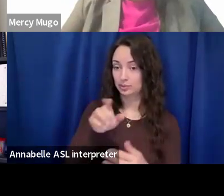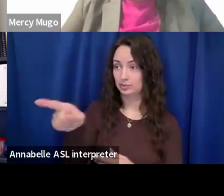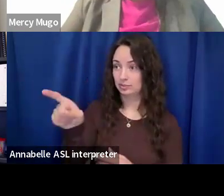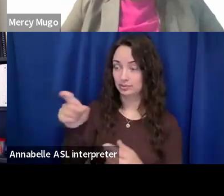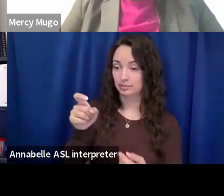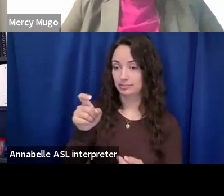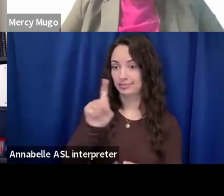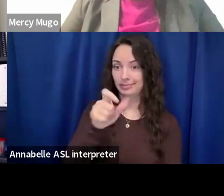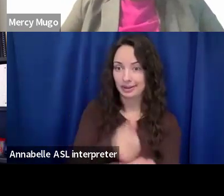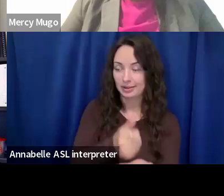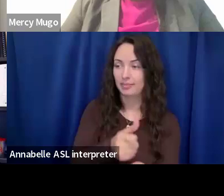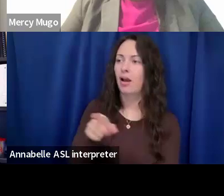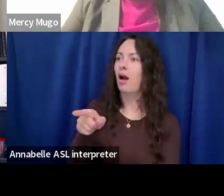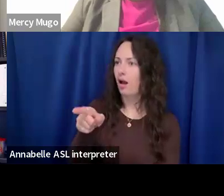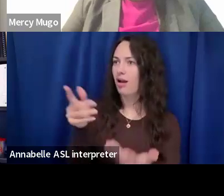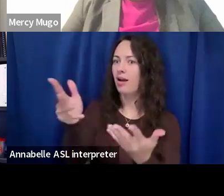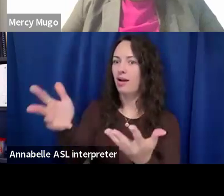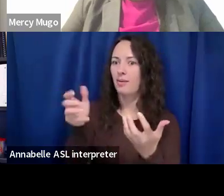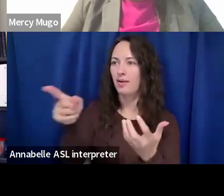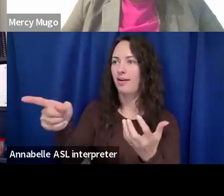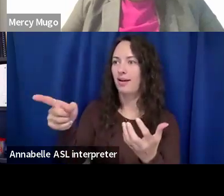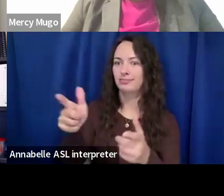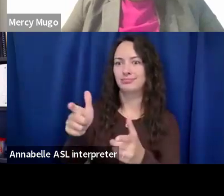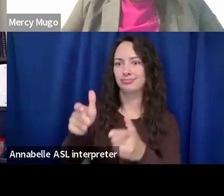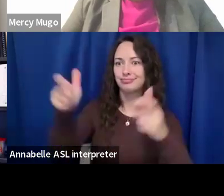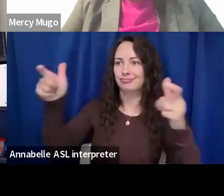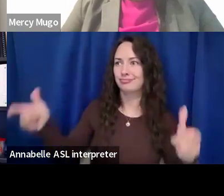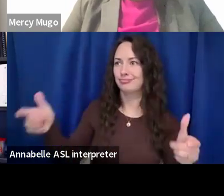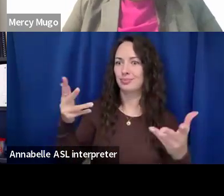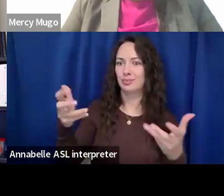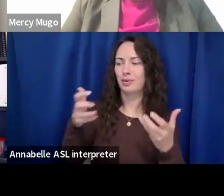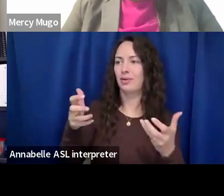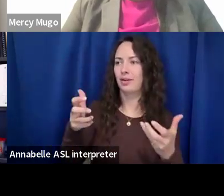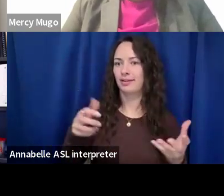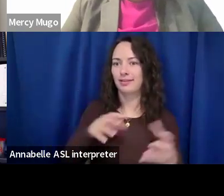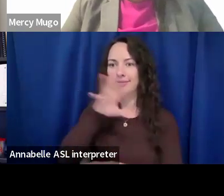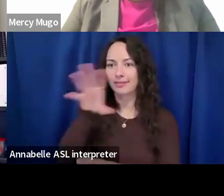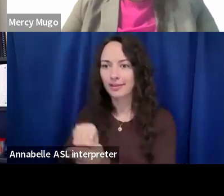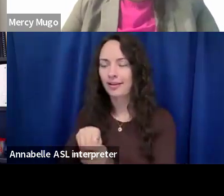to collaborate and they want to make it bigger and we tried that and got a grant